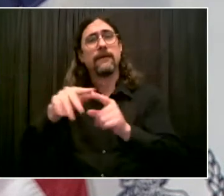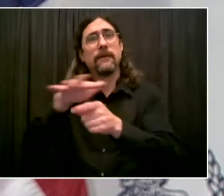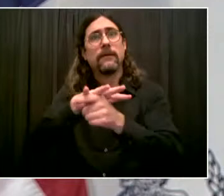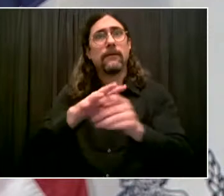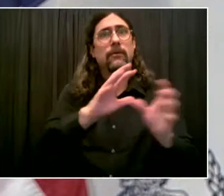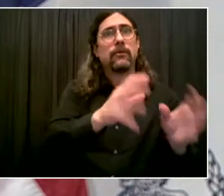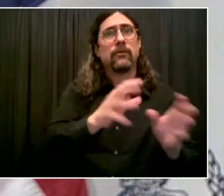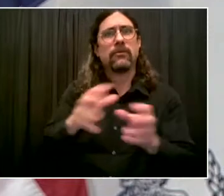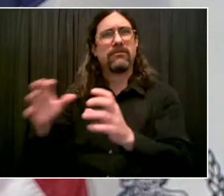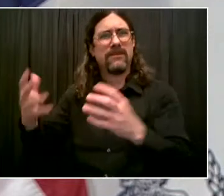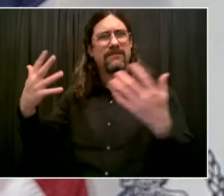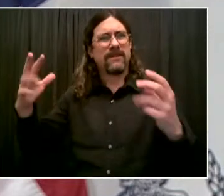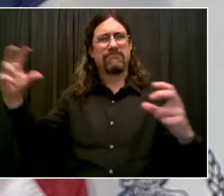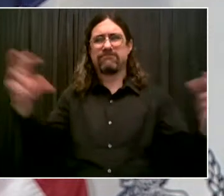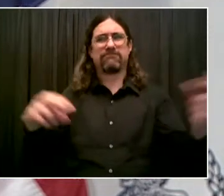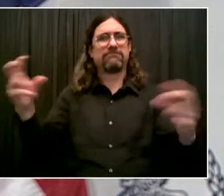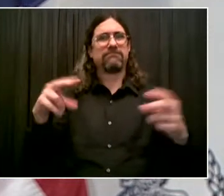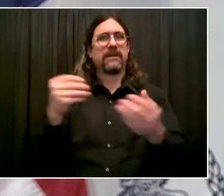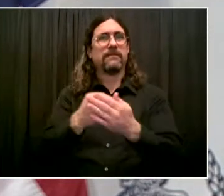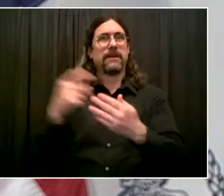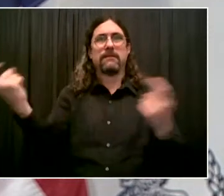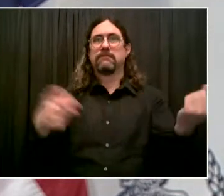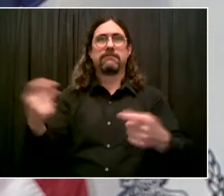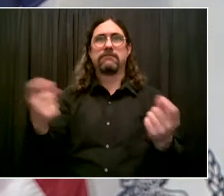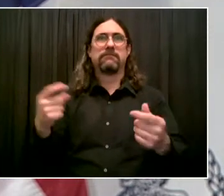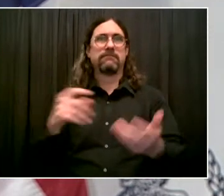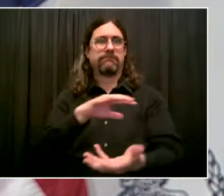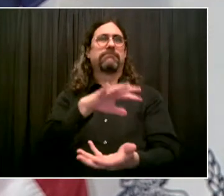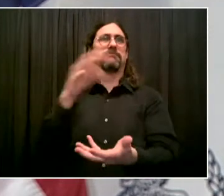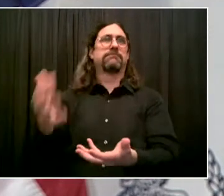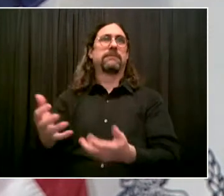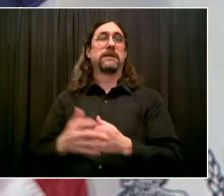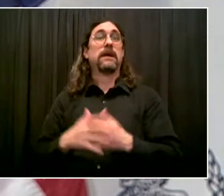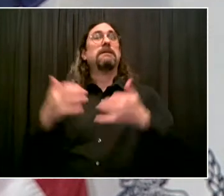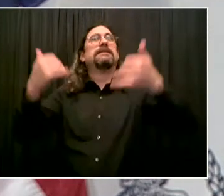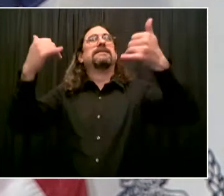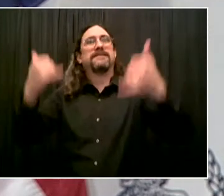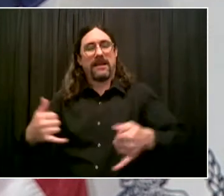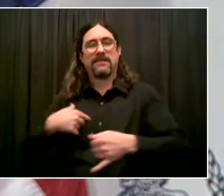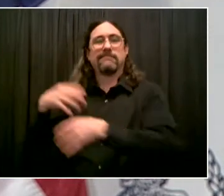TREMENDOUS FINANCIAL SSARCCCITY DAN LIMITS. IN THAT CONTEXT, COMMUNITY GROUP STEPPING FORWWARD AND DOING WHATETY COULD TO SUPPORT